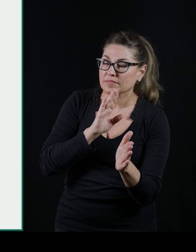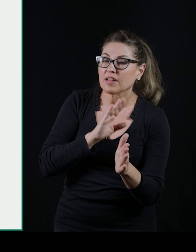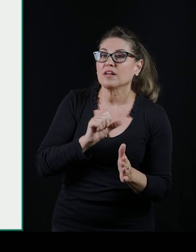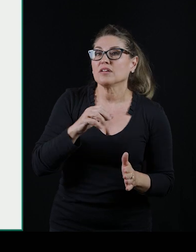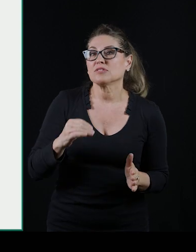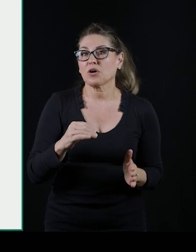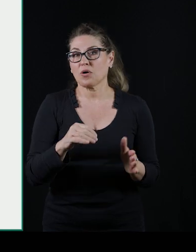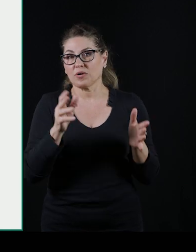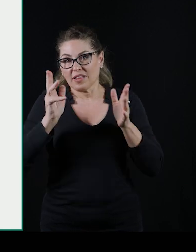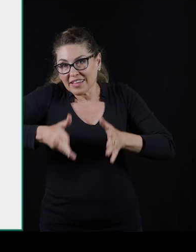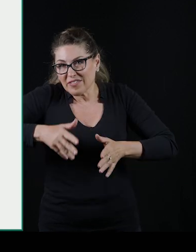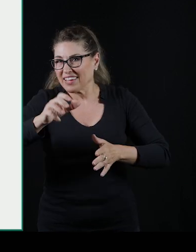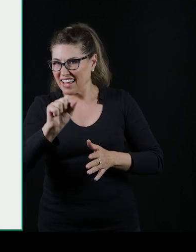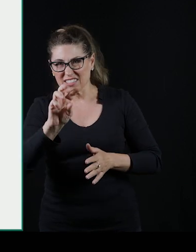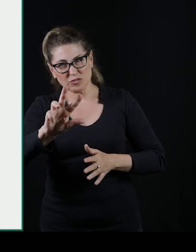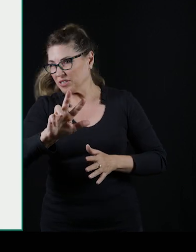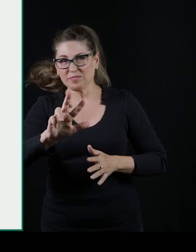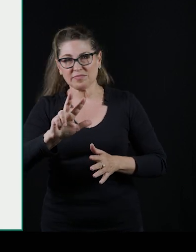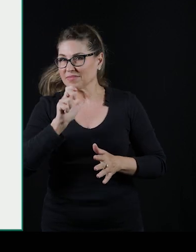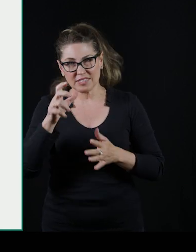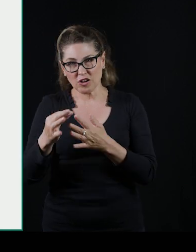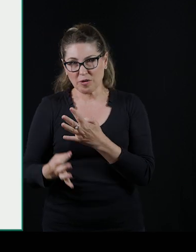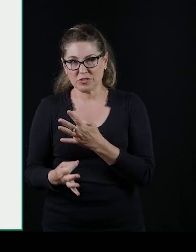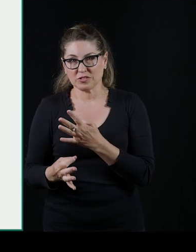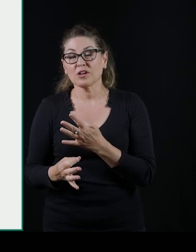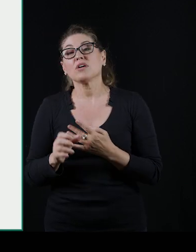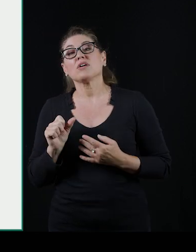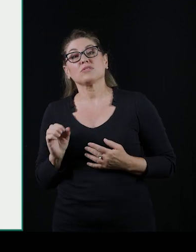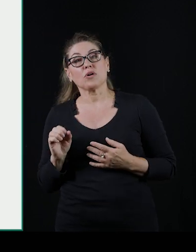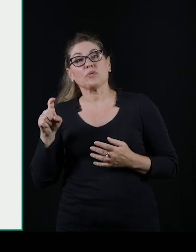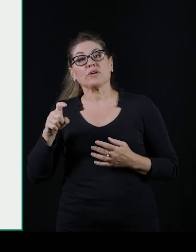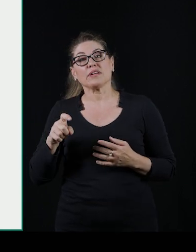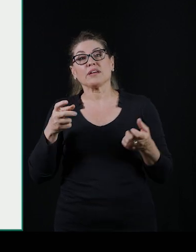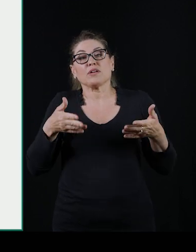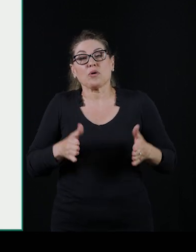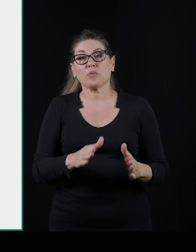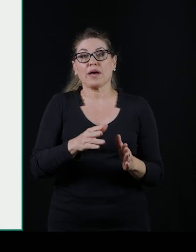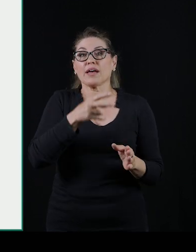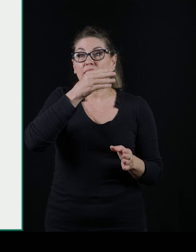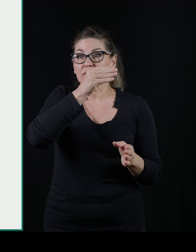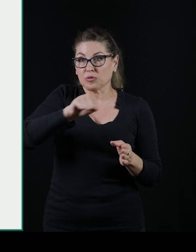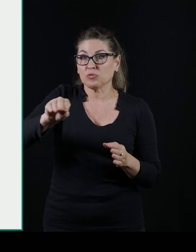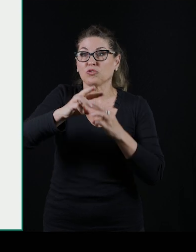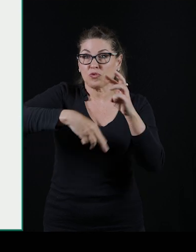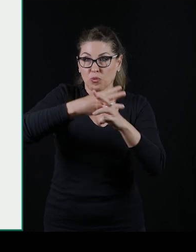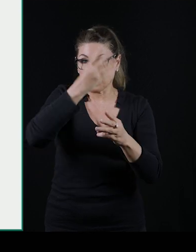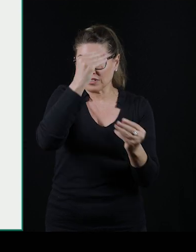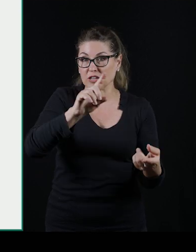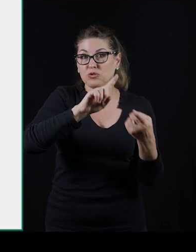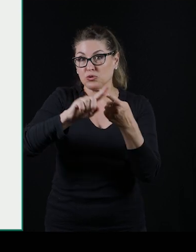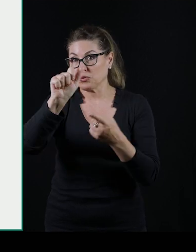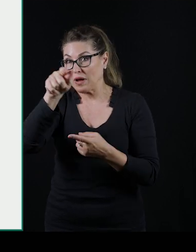So leaving that data in S3, wasn't really an option. Therefore we needed a way to move the players world data into Azure as well.